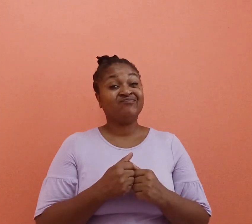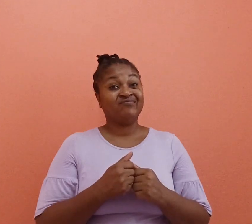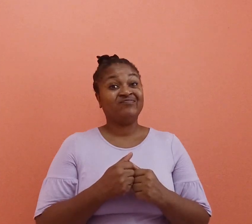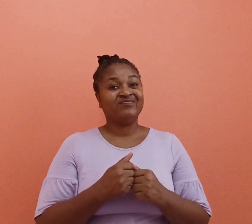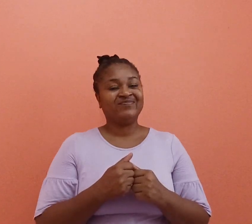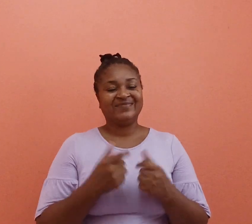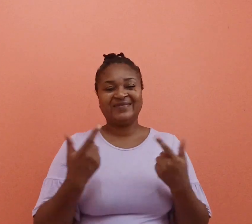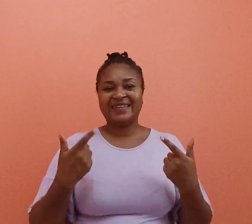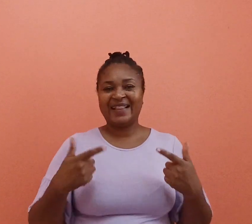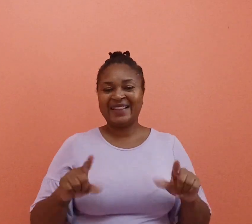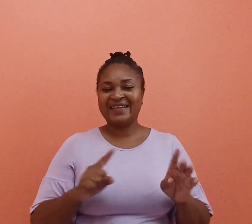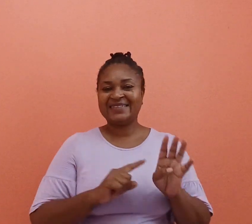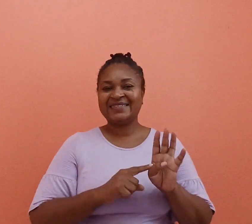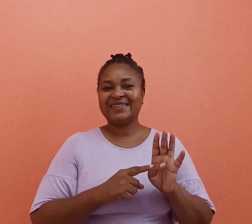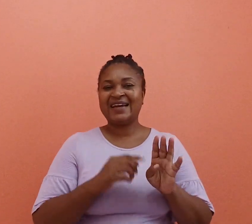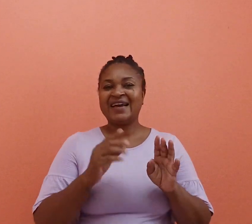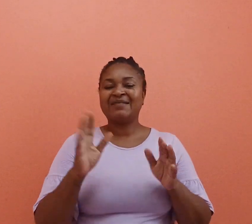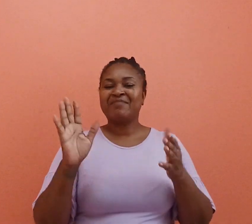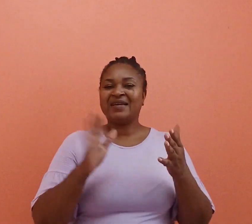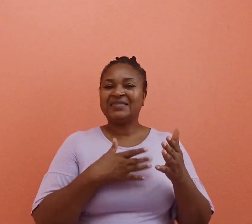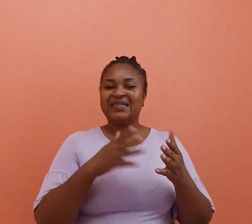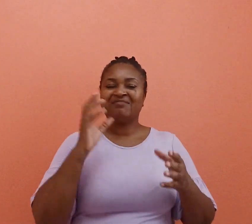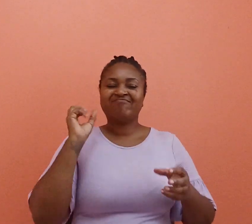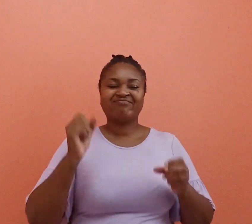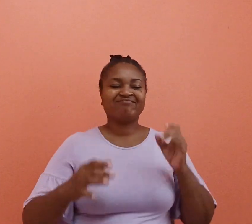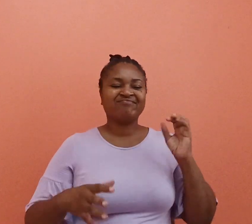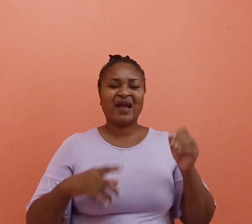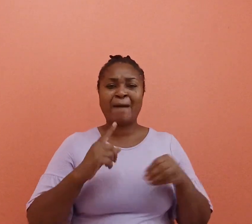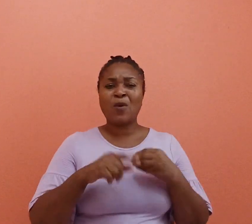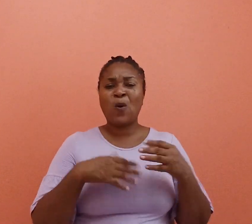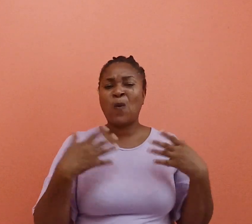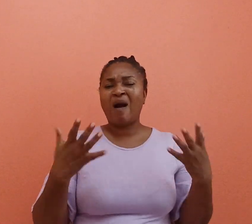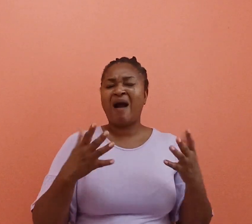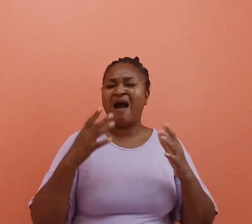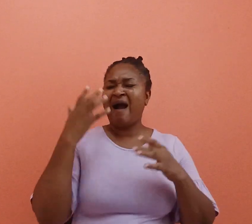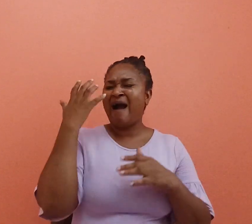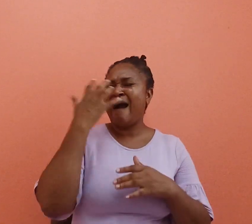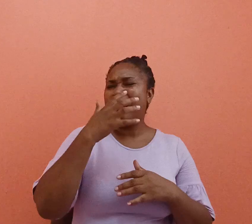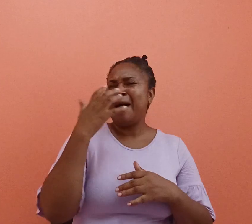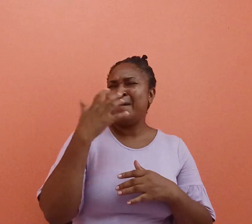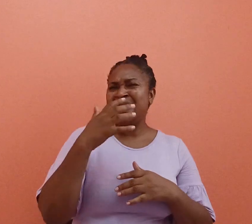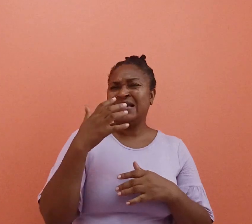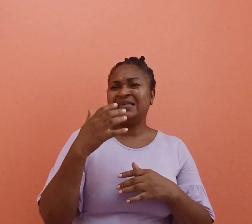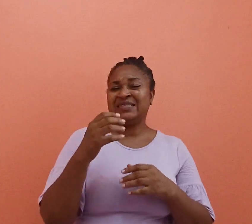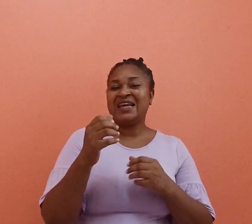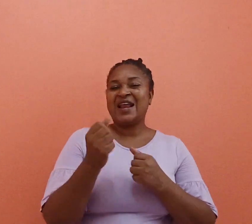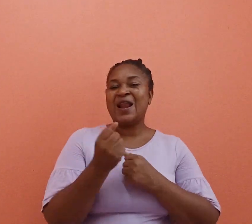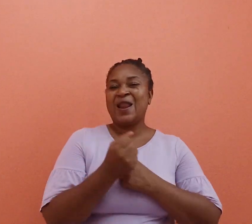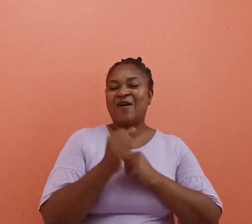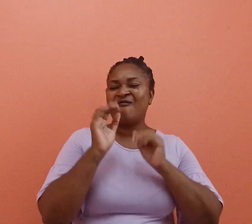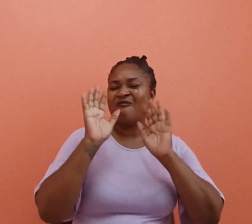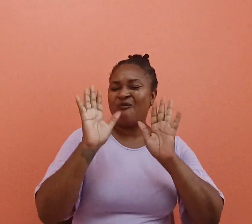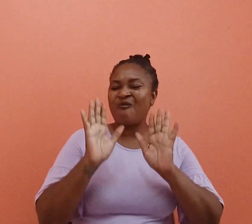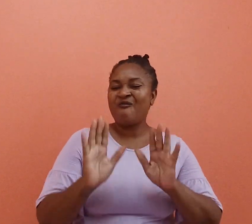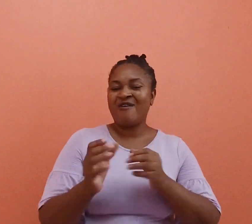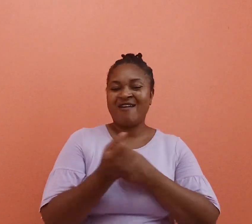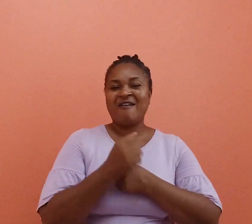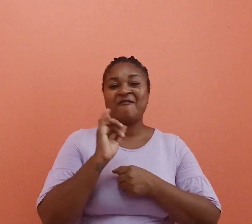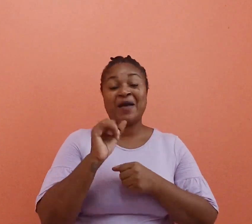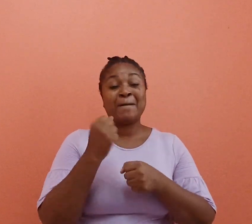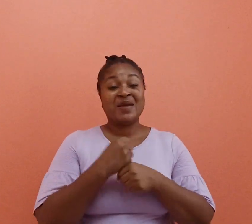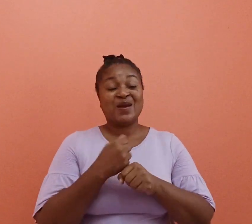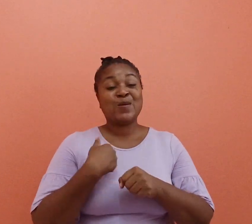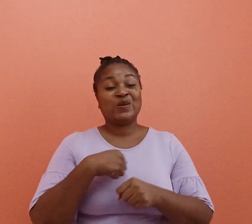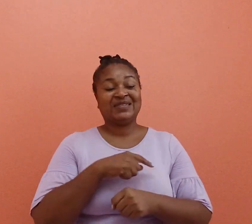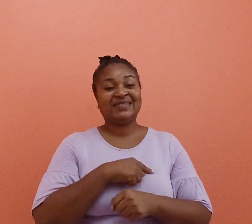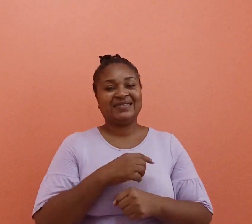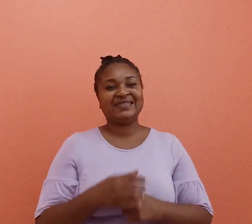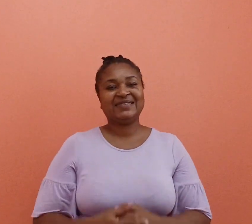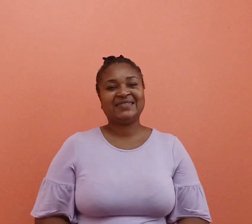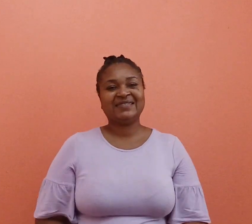Let us begin by singing about the amazing love that made us.